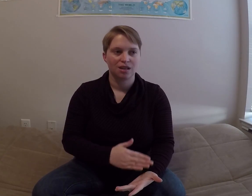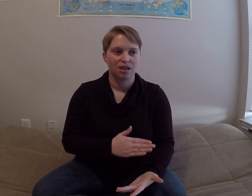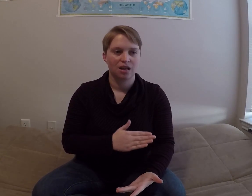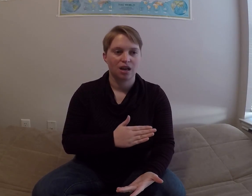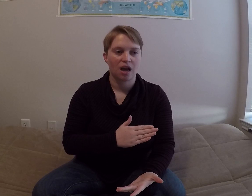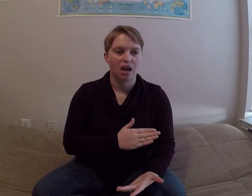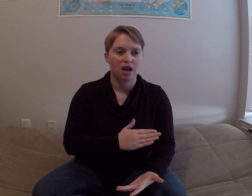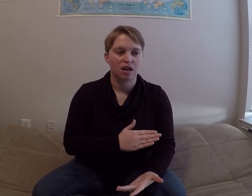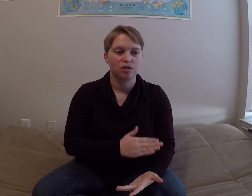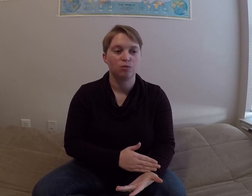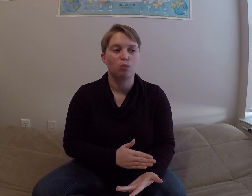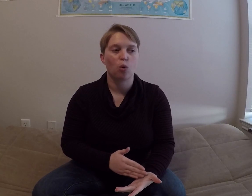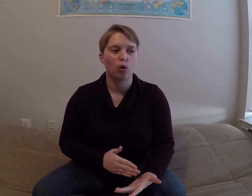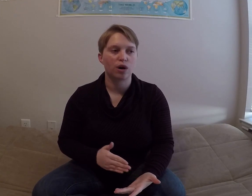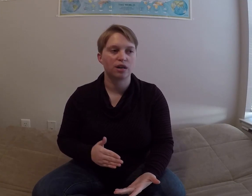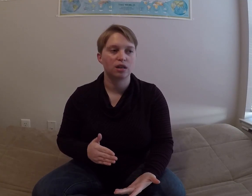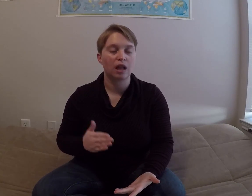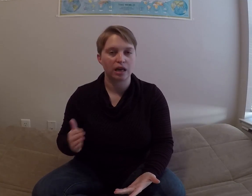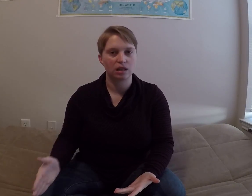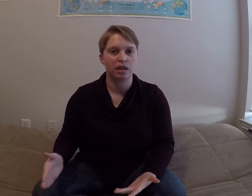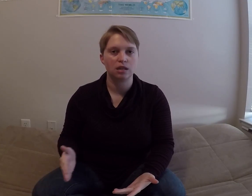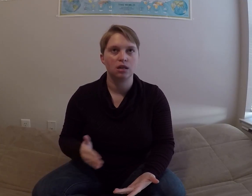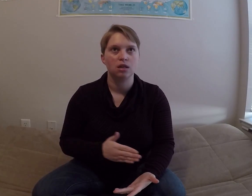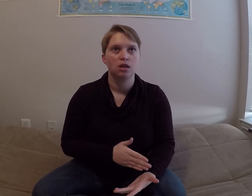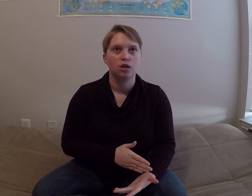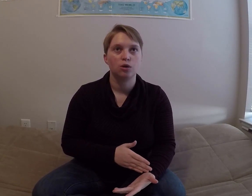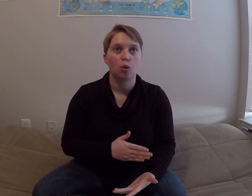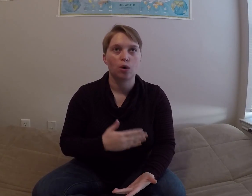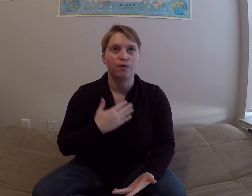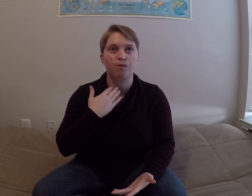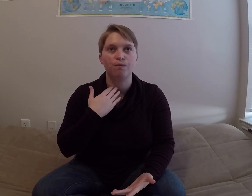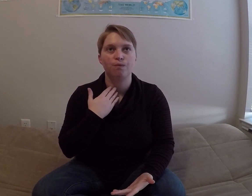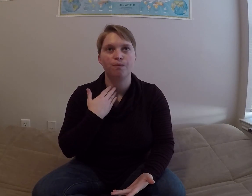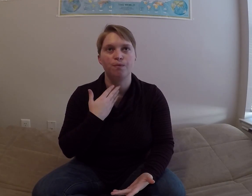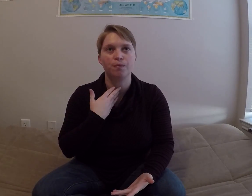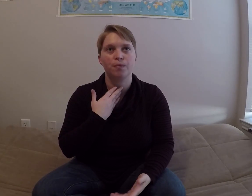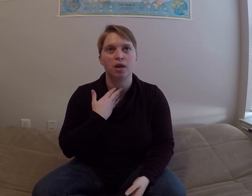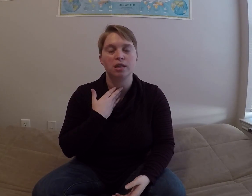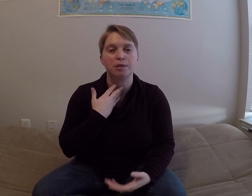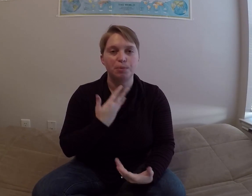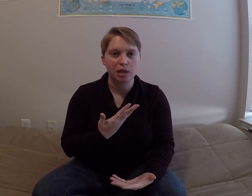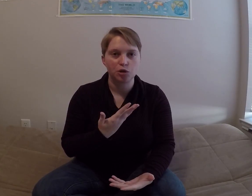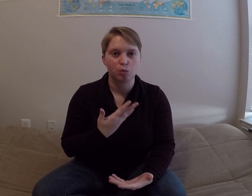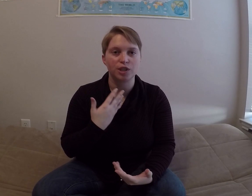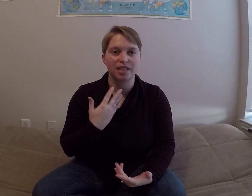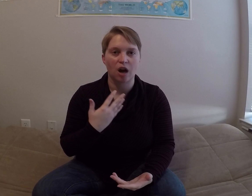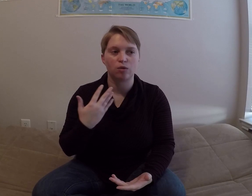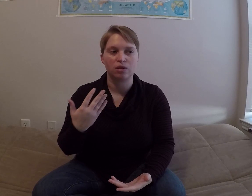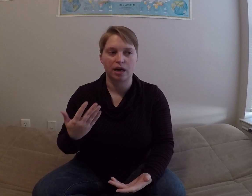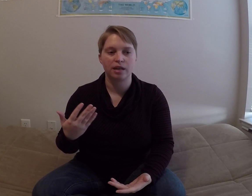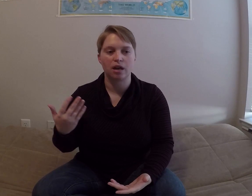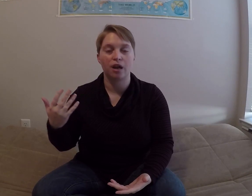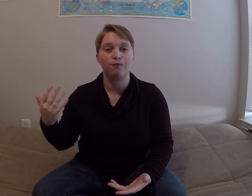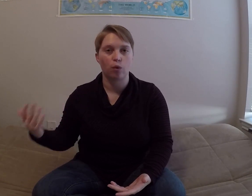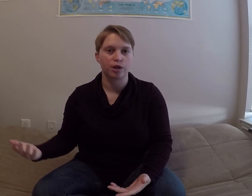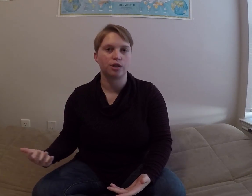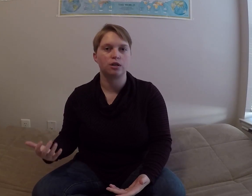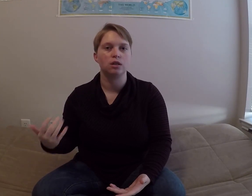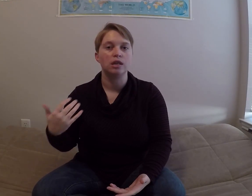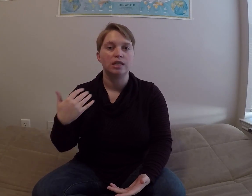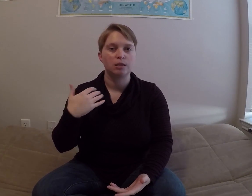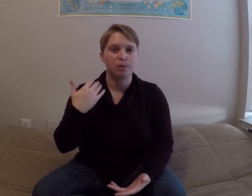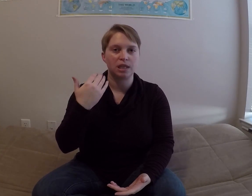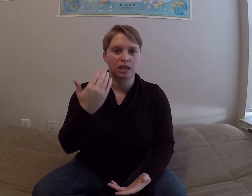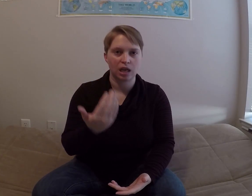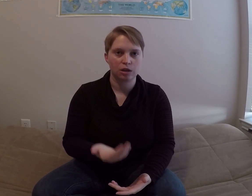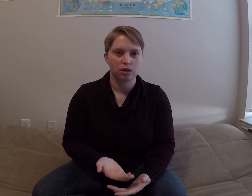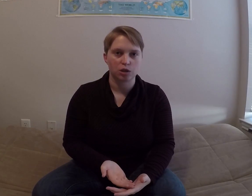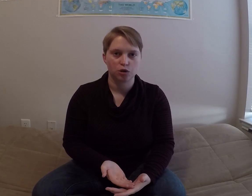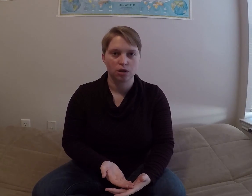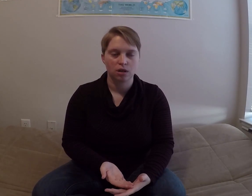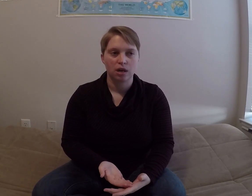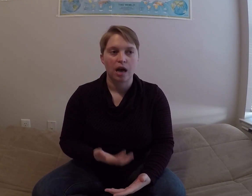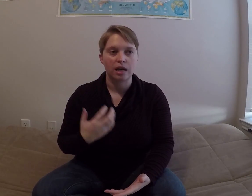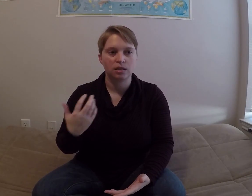And the more likely your speech would sound like a foreigner speaking English.